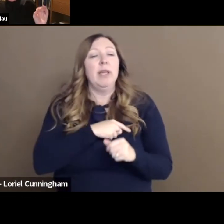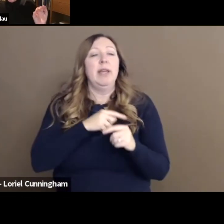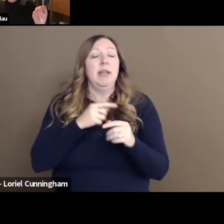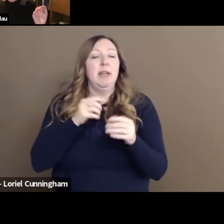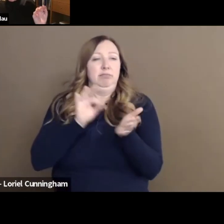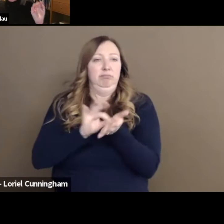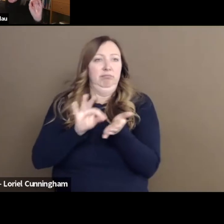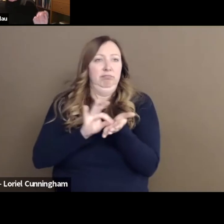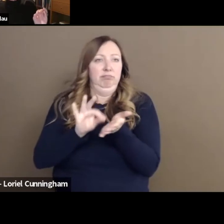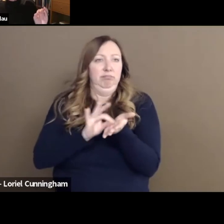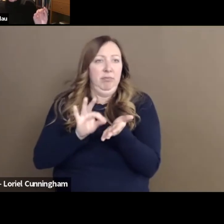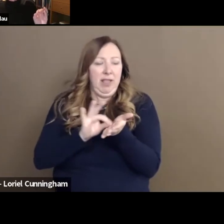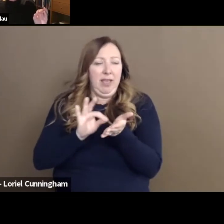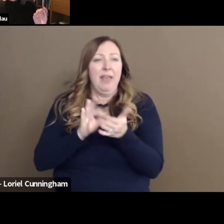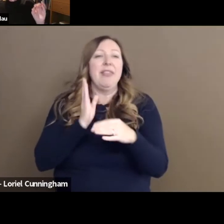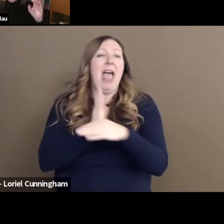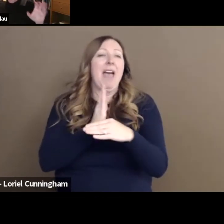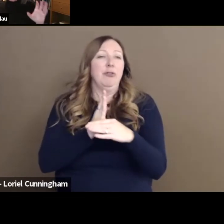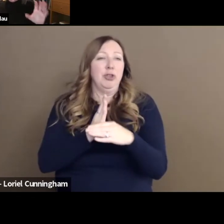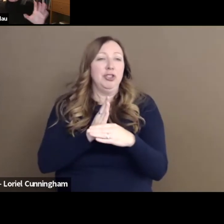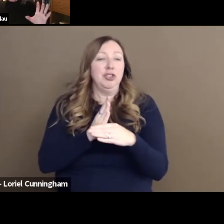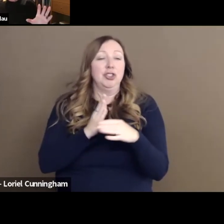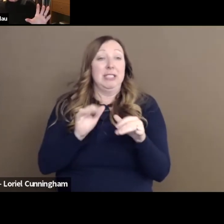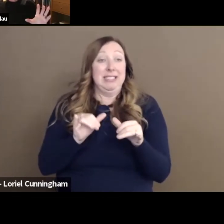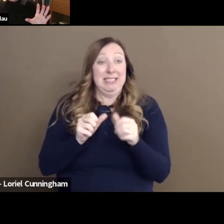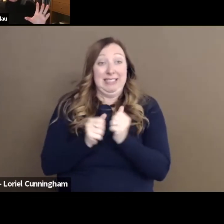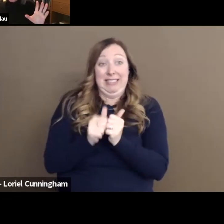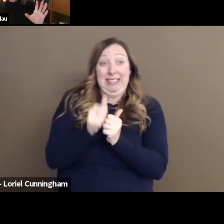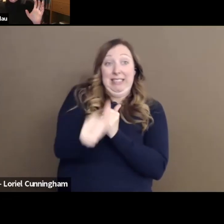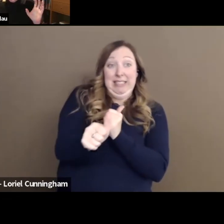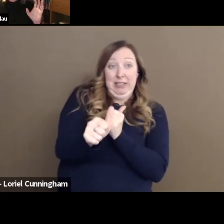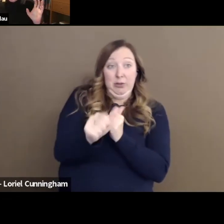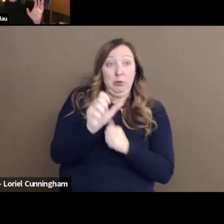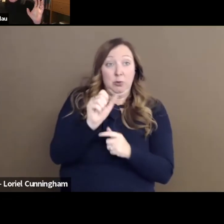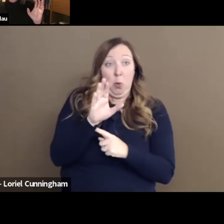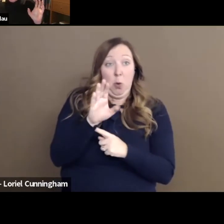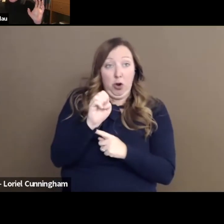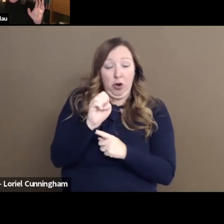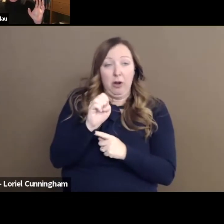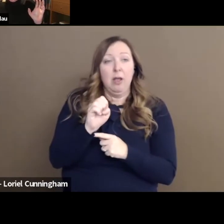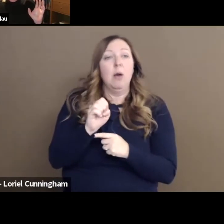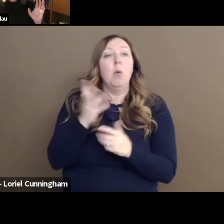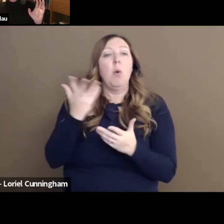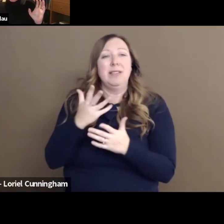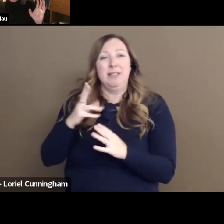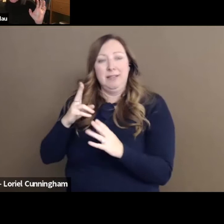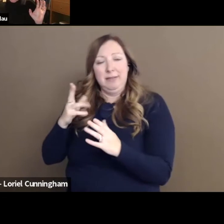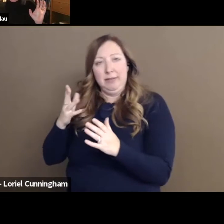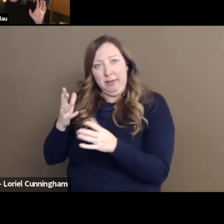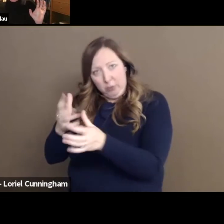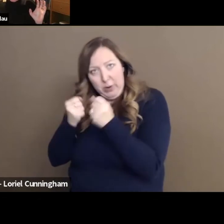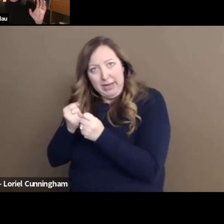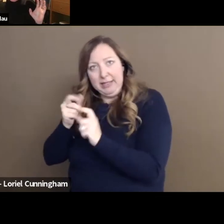path the shortest path and the path they actually took